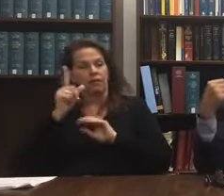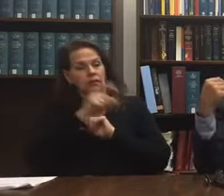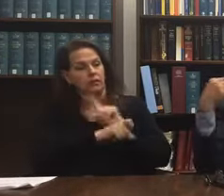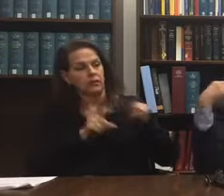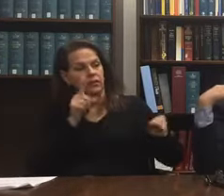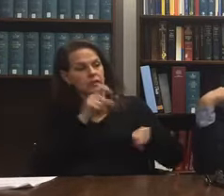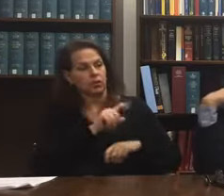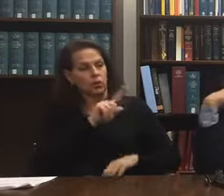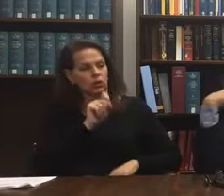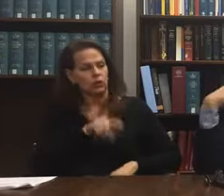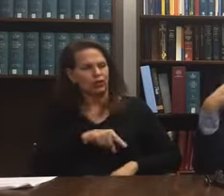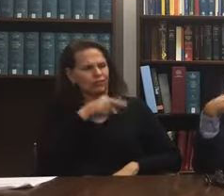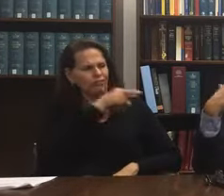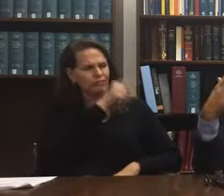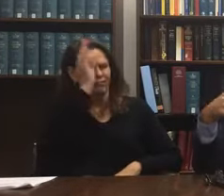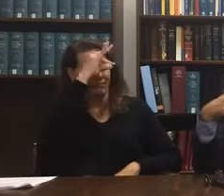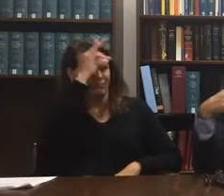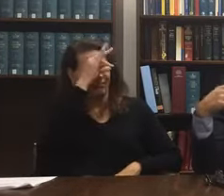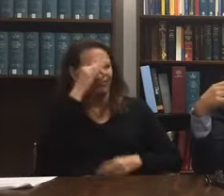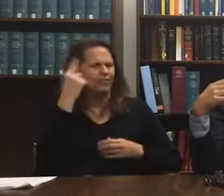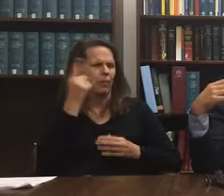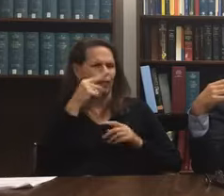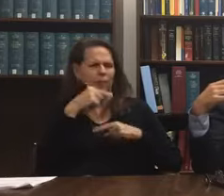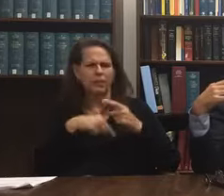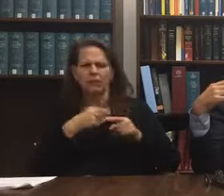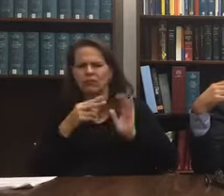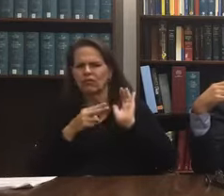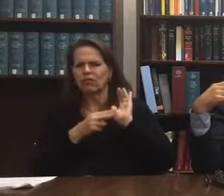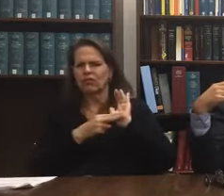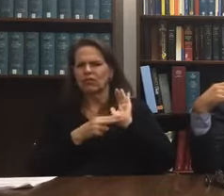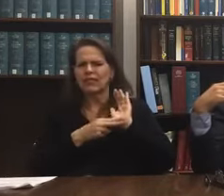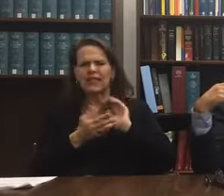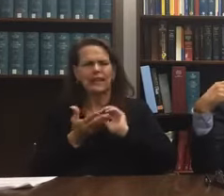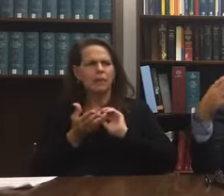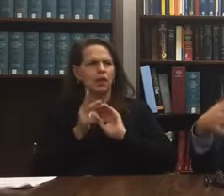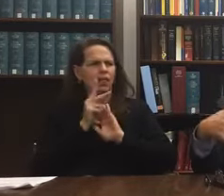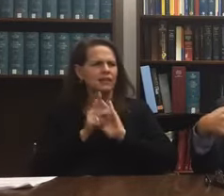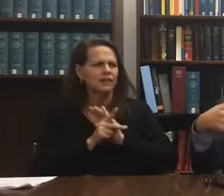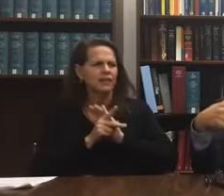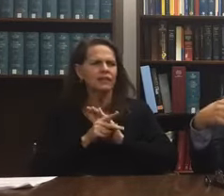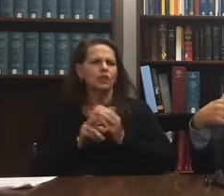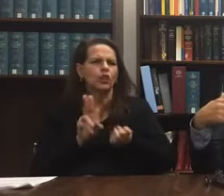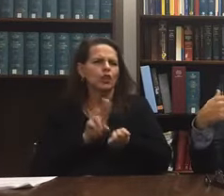don't know something about nursing policy or the Nursing Practice Act just